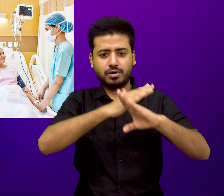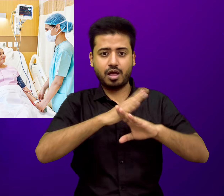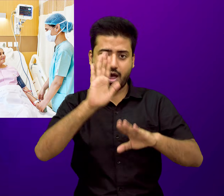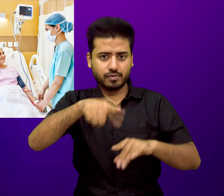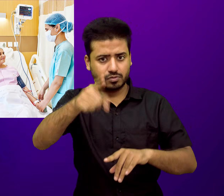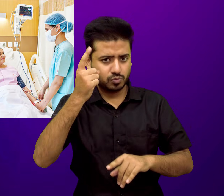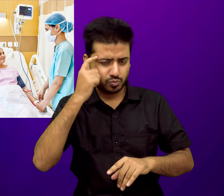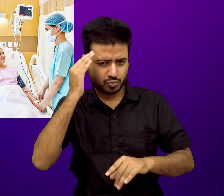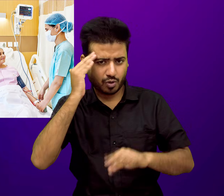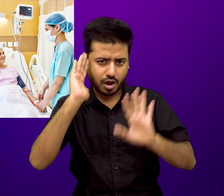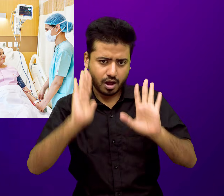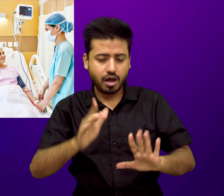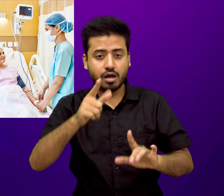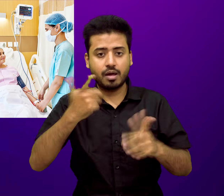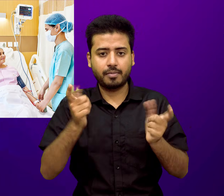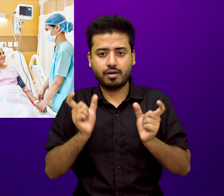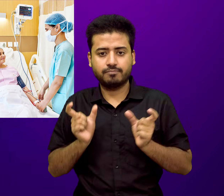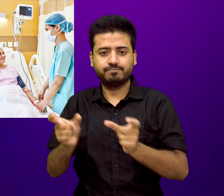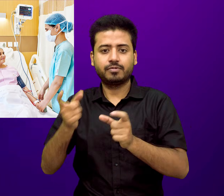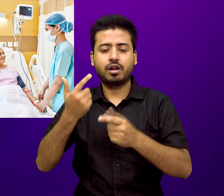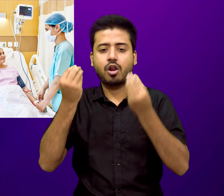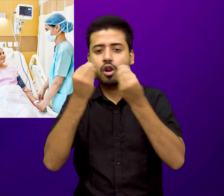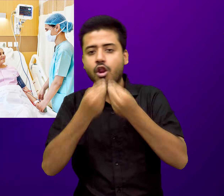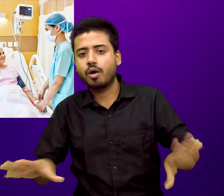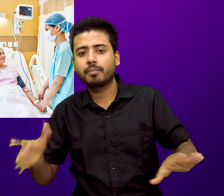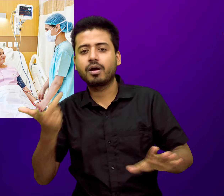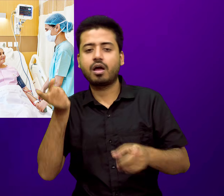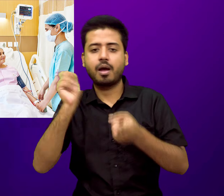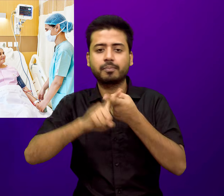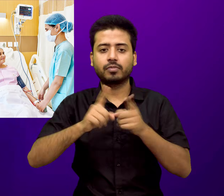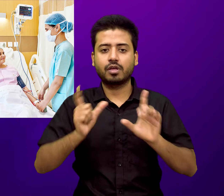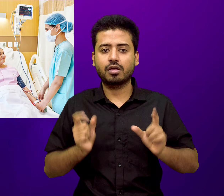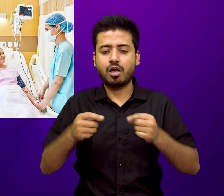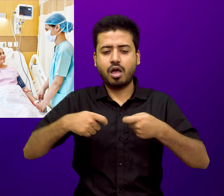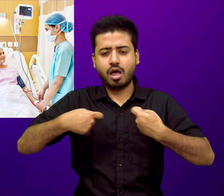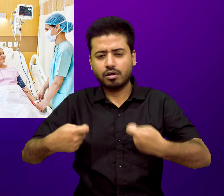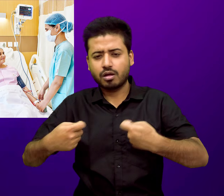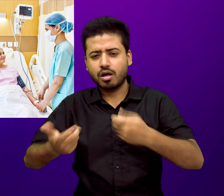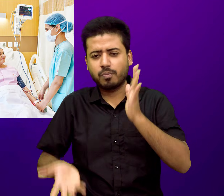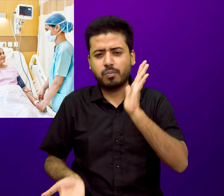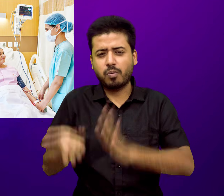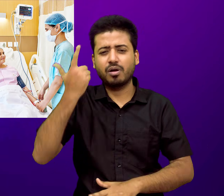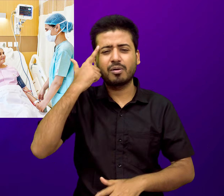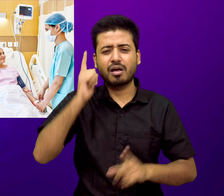thick smoke and fine particles that can irritate the lungs when burned in closed spaces. Non-stick